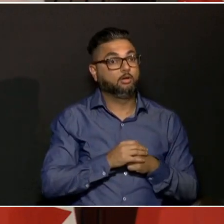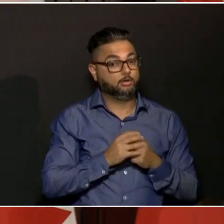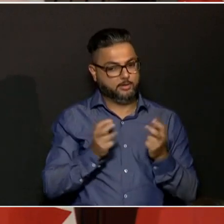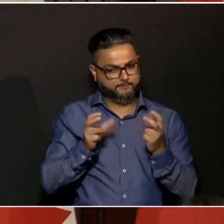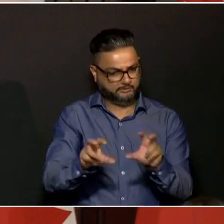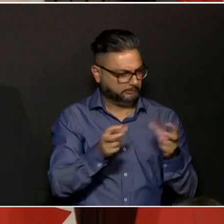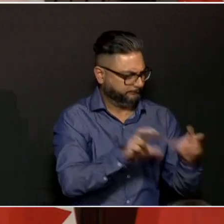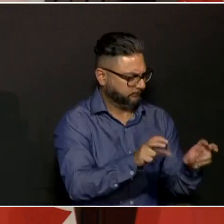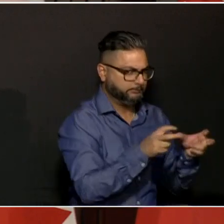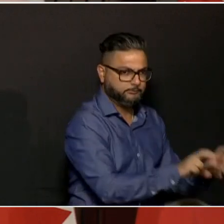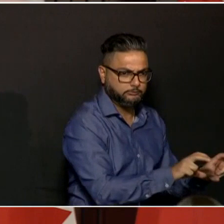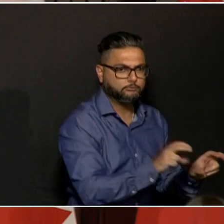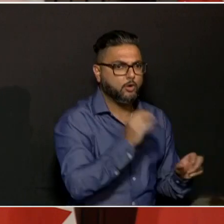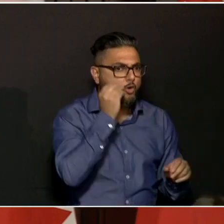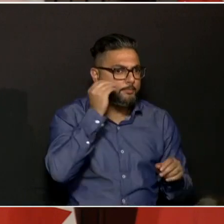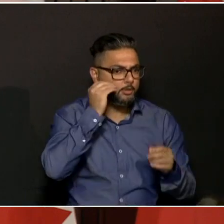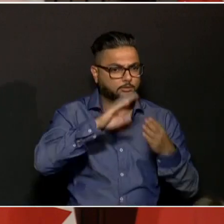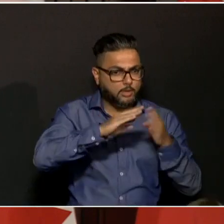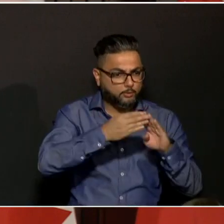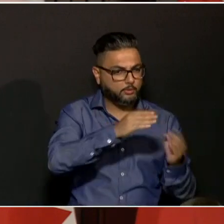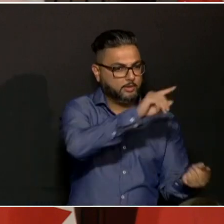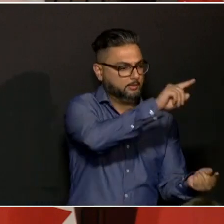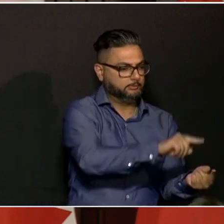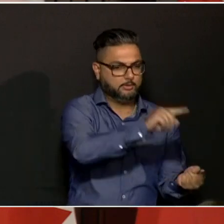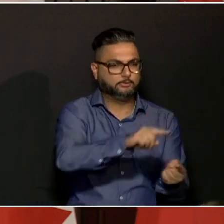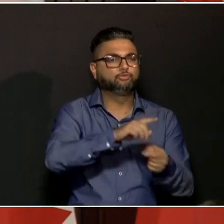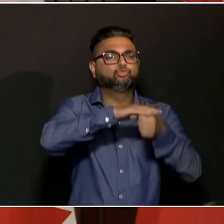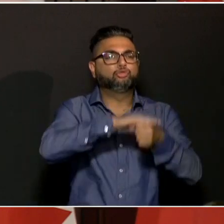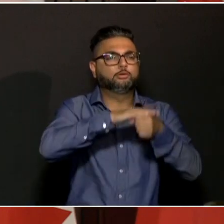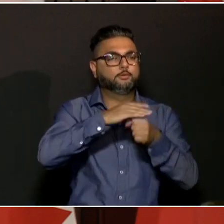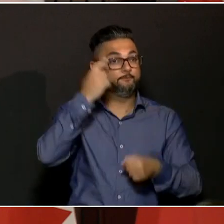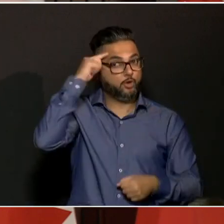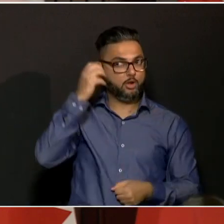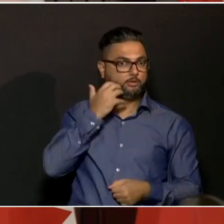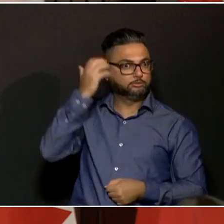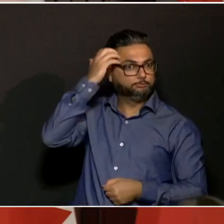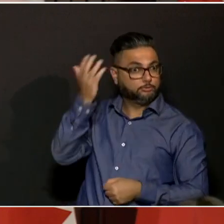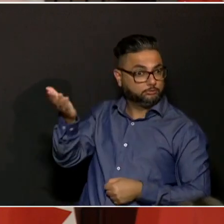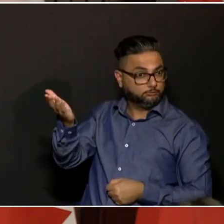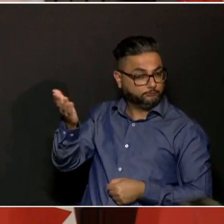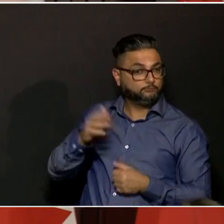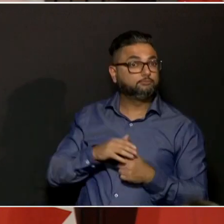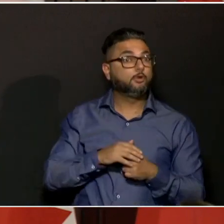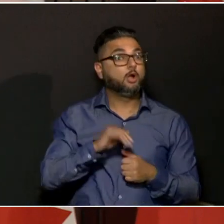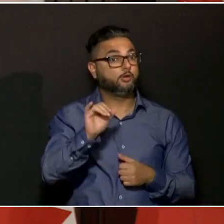This includes investments in home and community care to help reduce pressure on hospitals and expanding digital